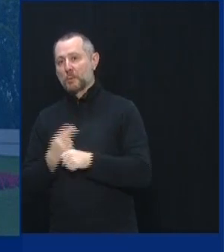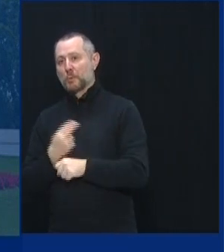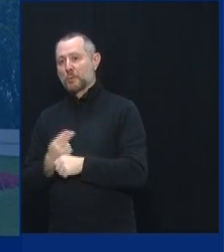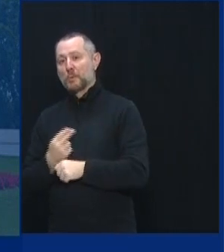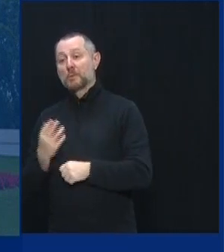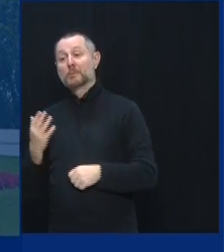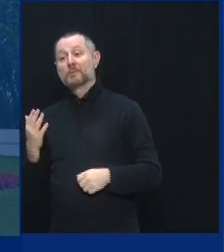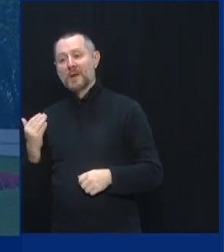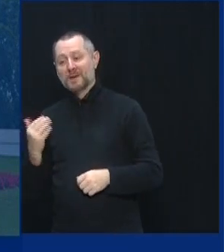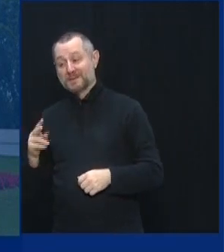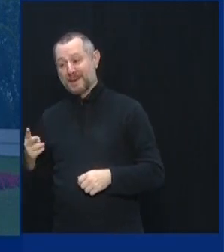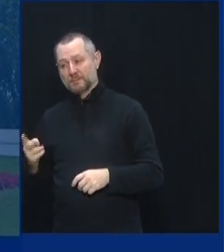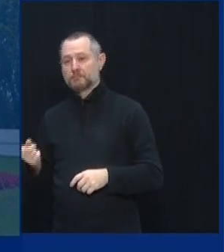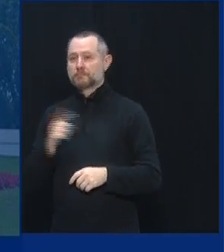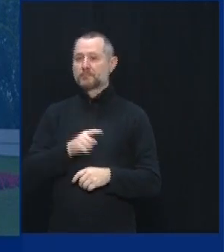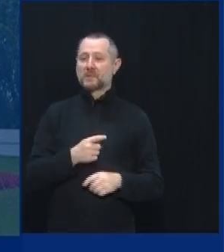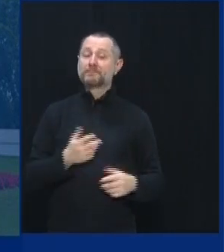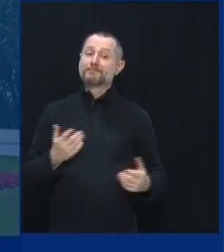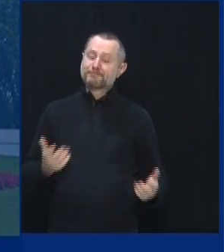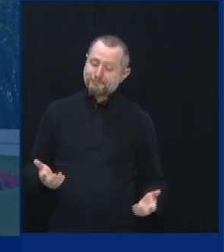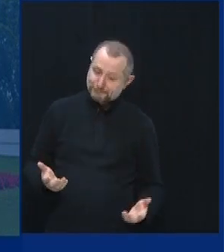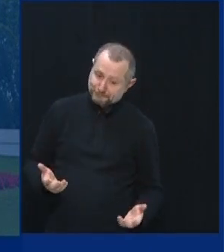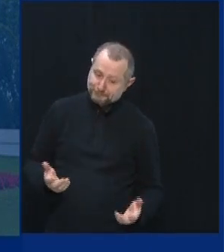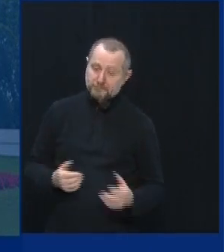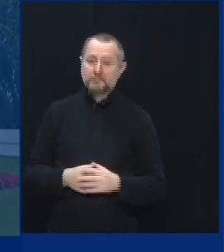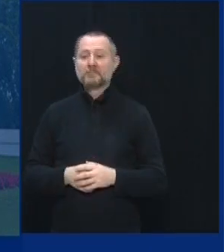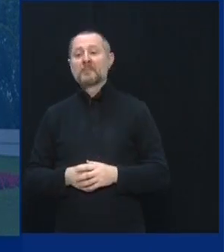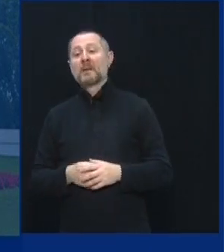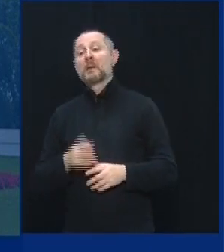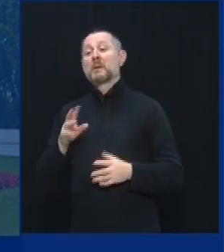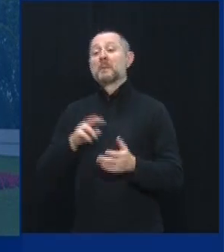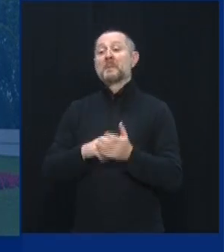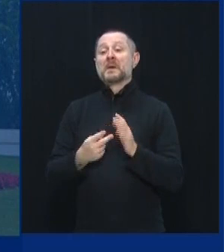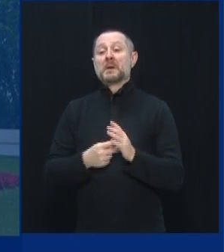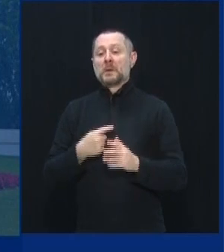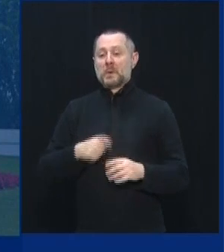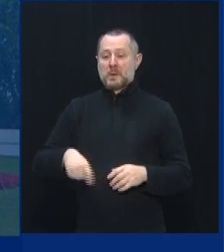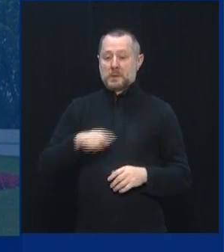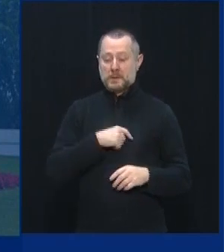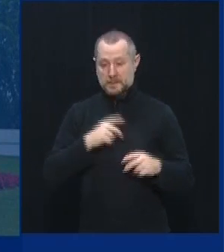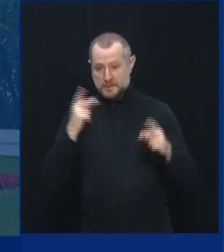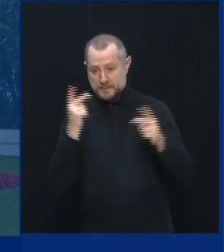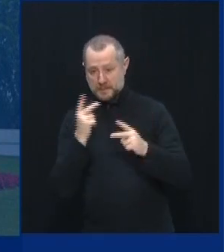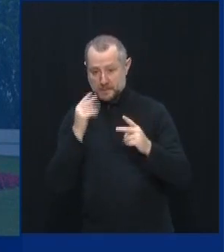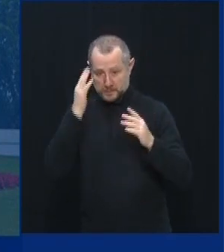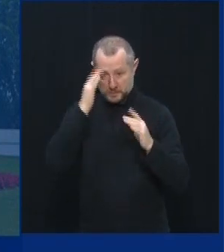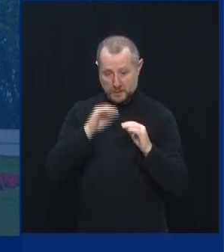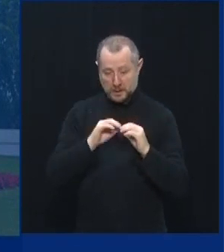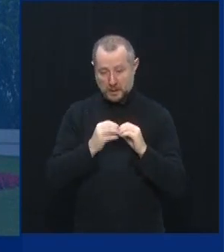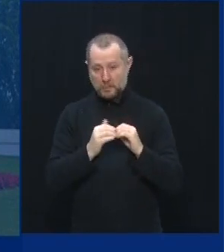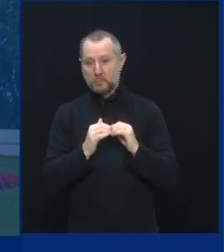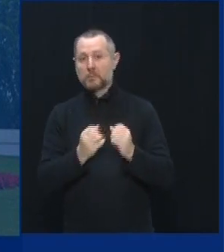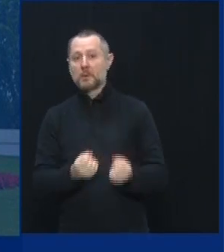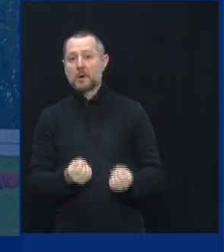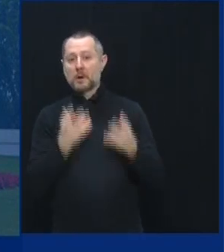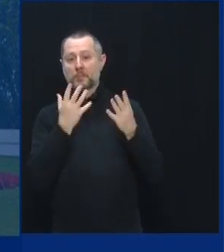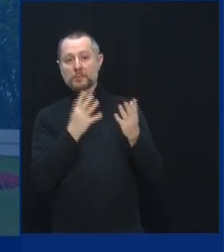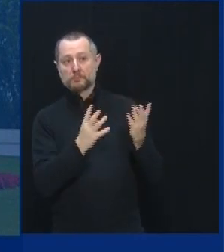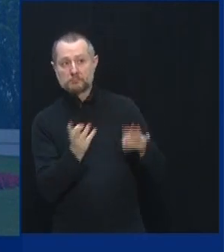THE FEDERAL GOVERNMENT DOES NOT NOW ALLOW THAT. WHY? BECAUSE THEN YOU HAVE TO REALLY